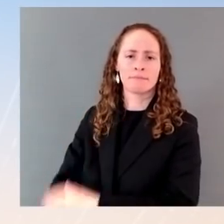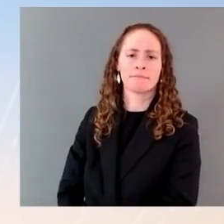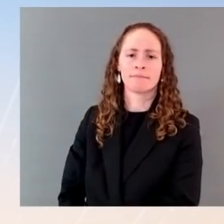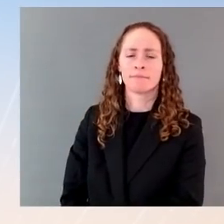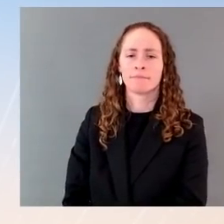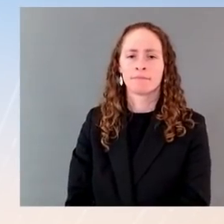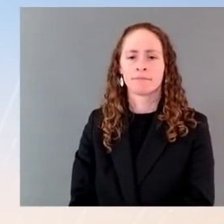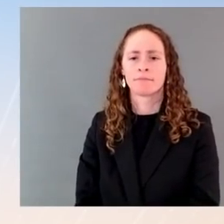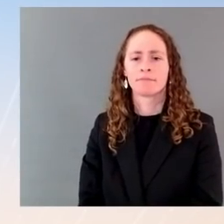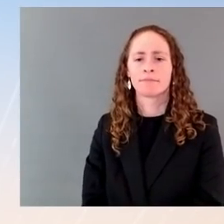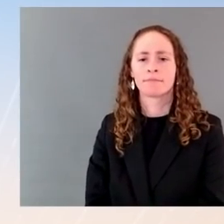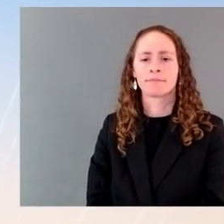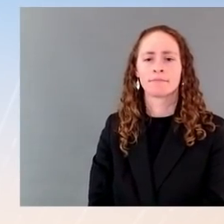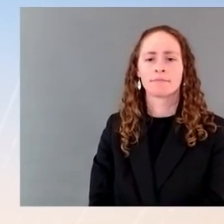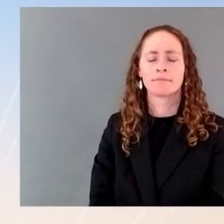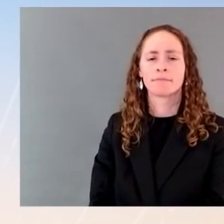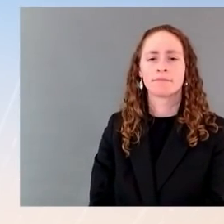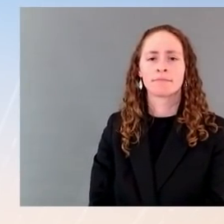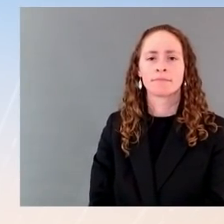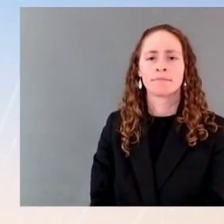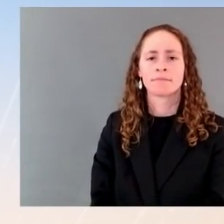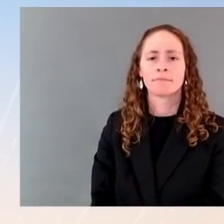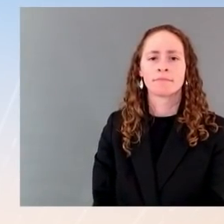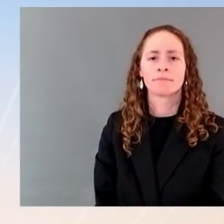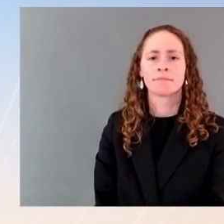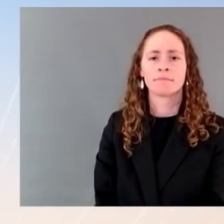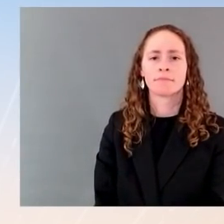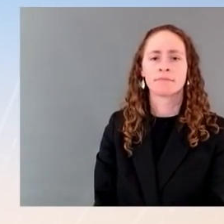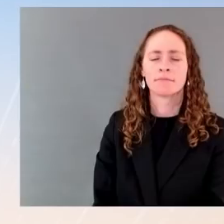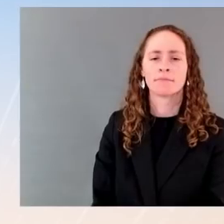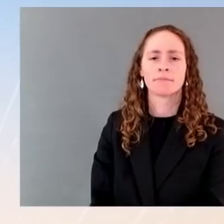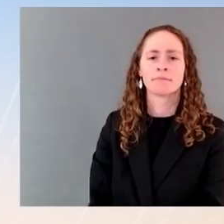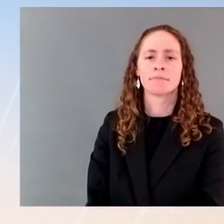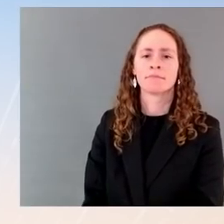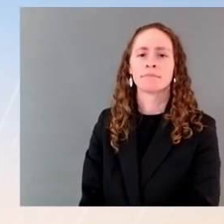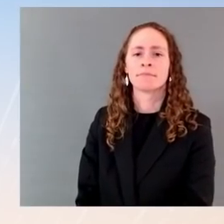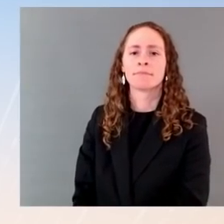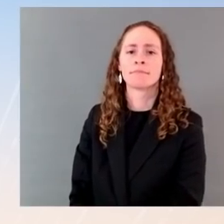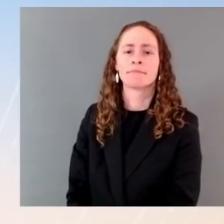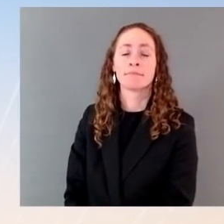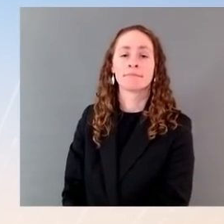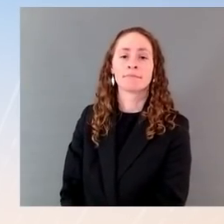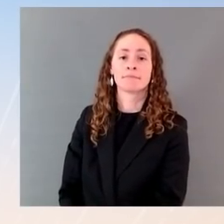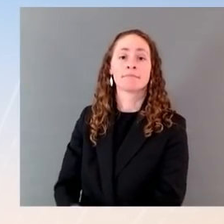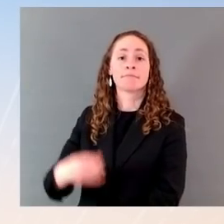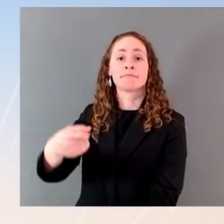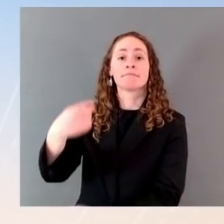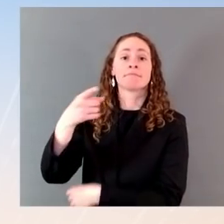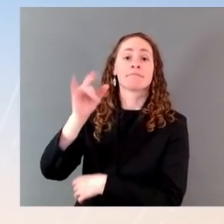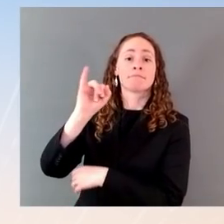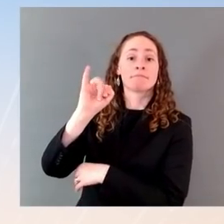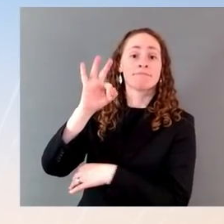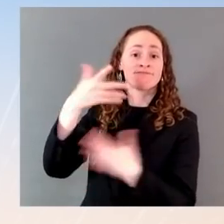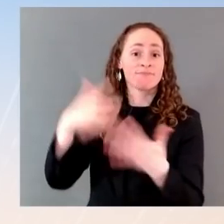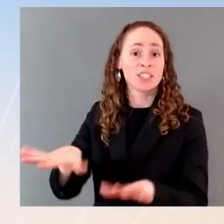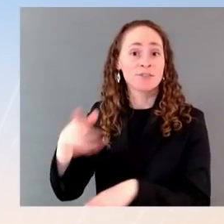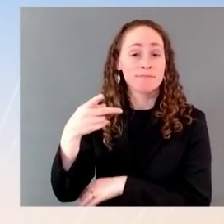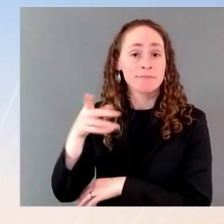whether you have components of the virus -- you had to pay for it. Our -- our private insur- -- we now ensured, many months ago, that was not the case.